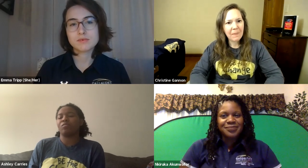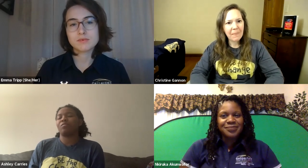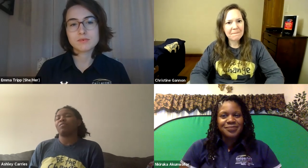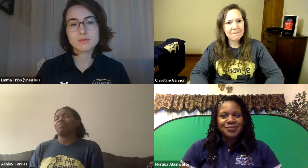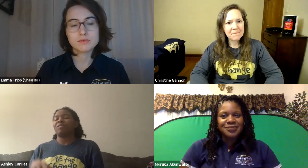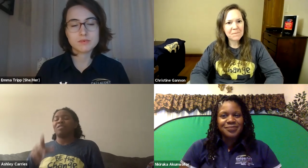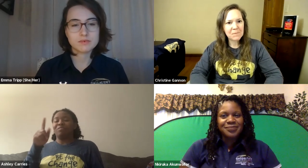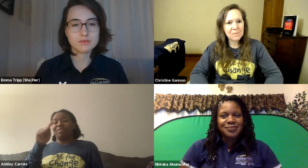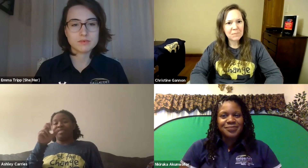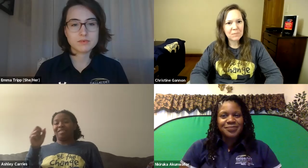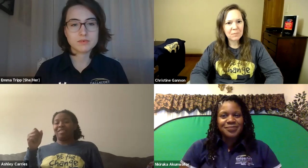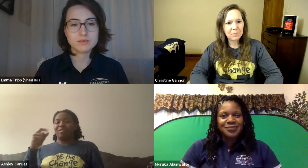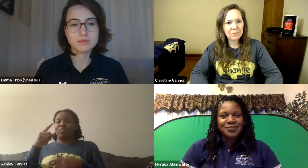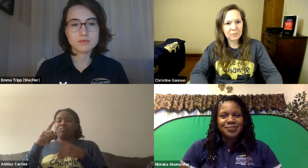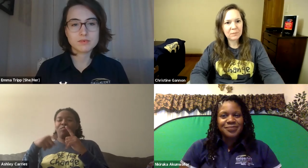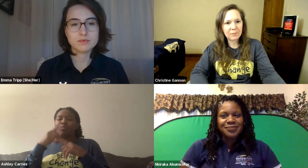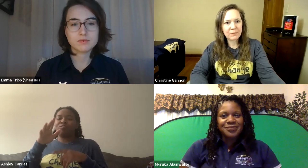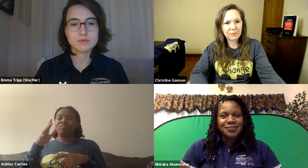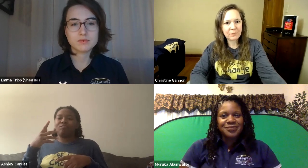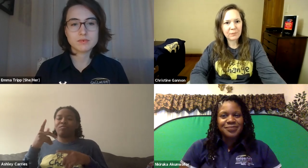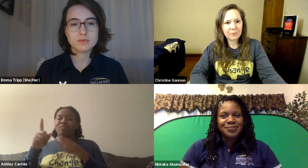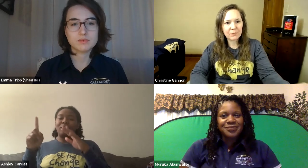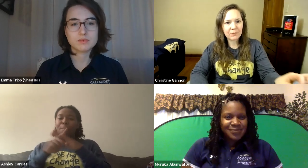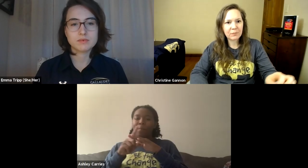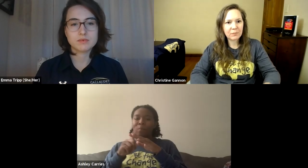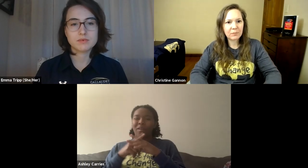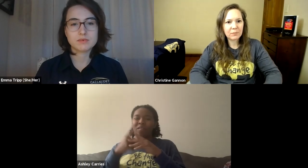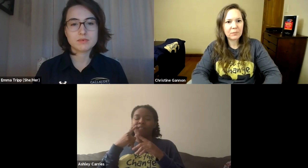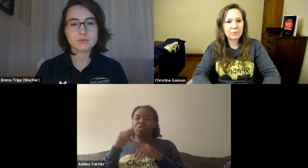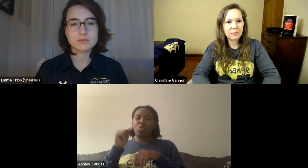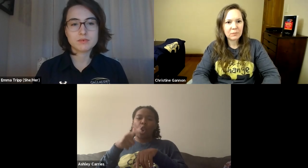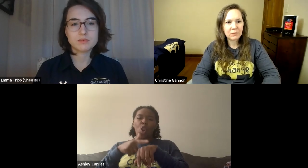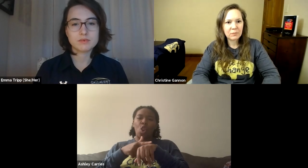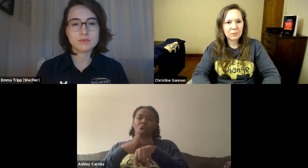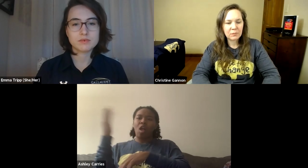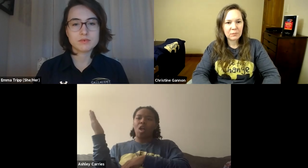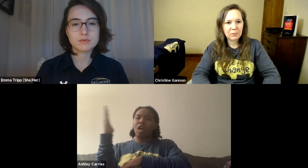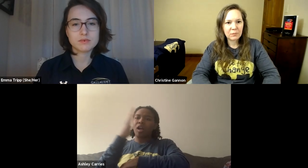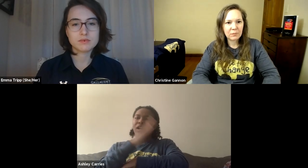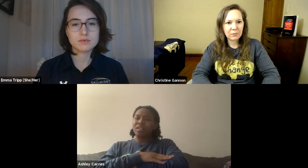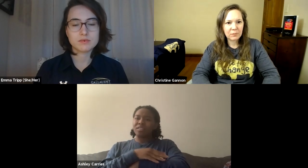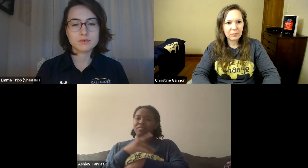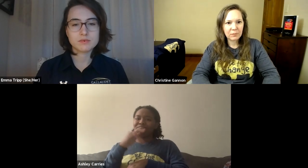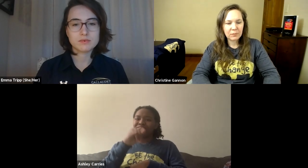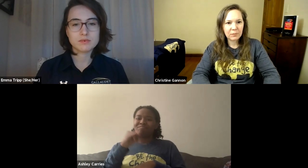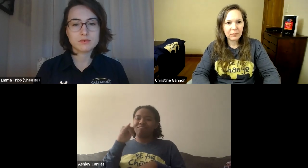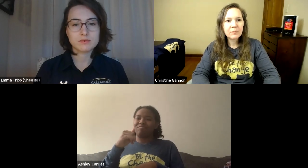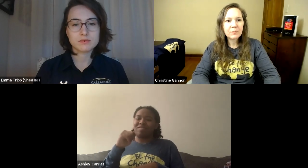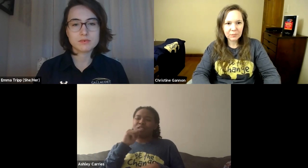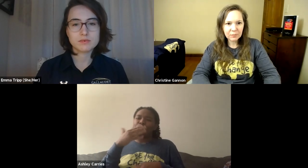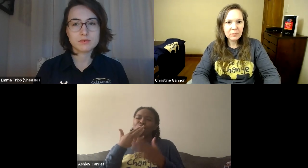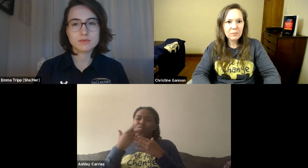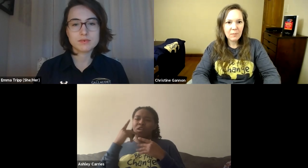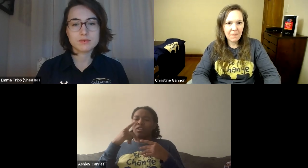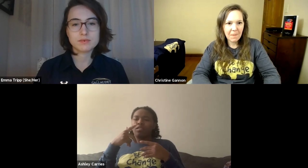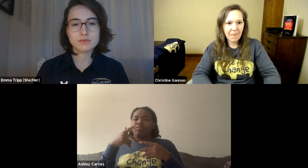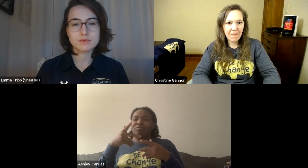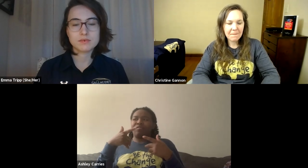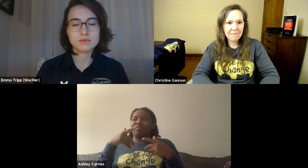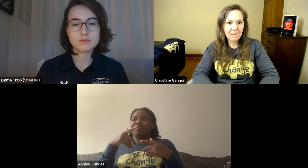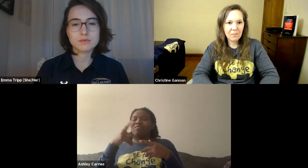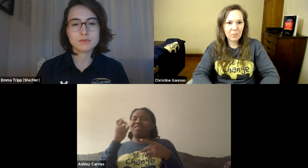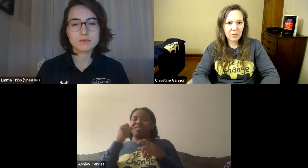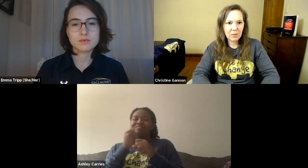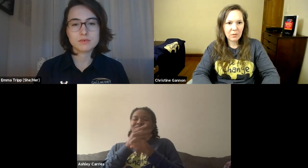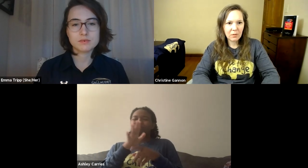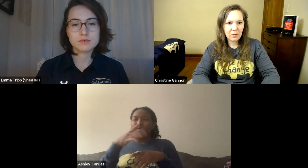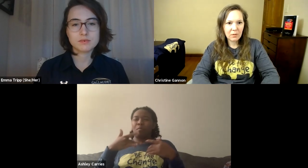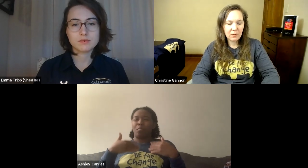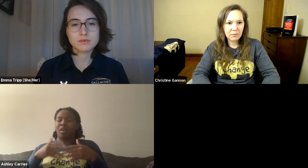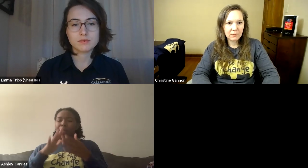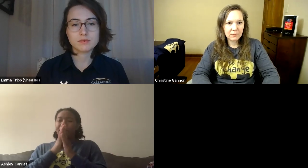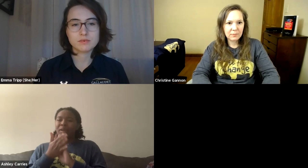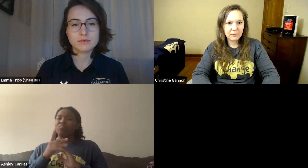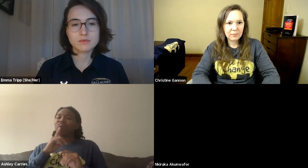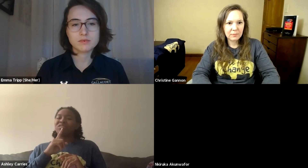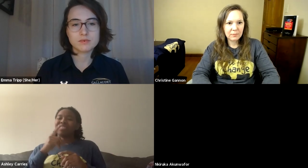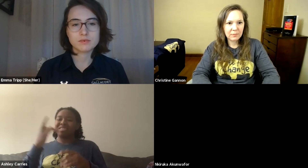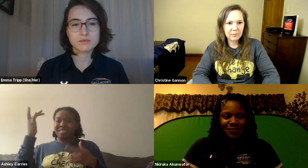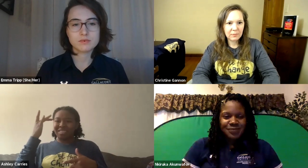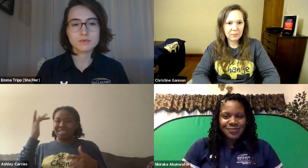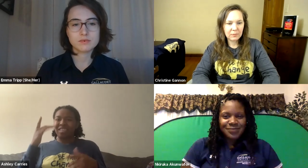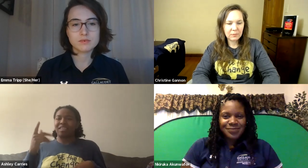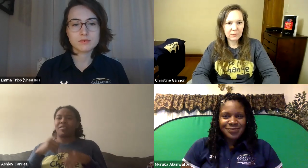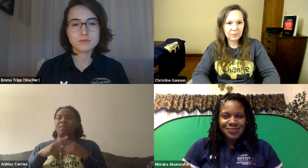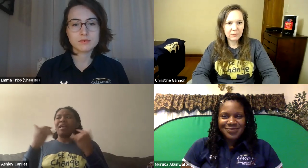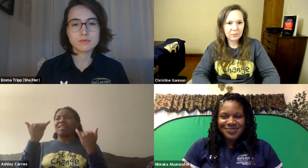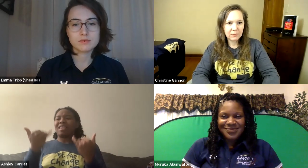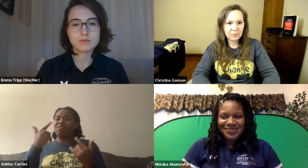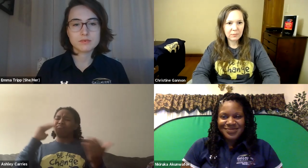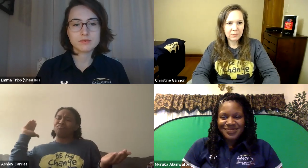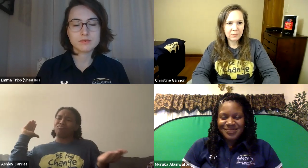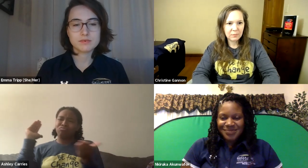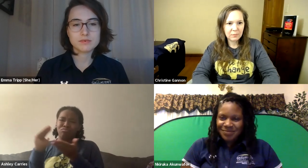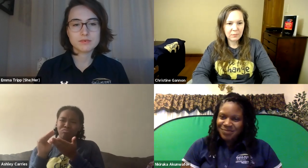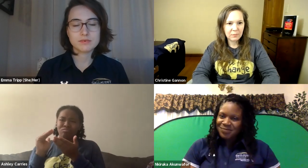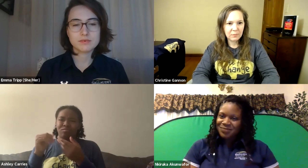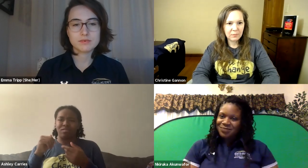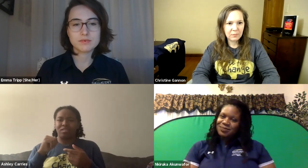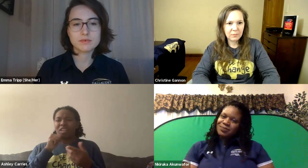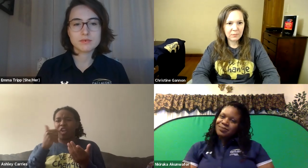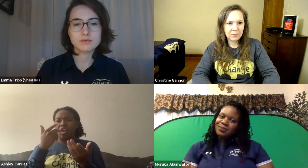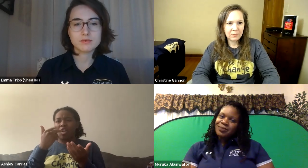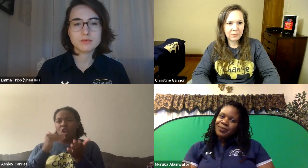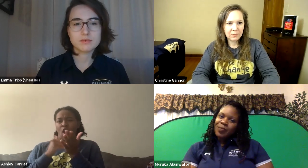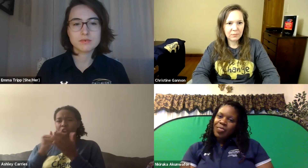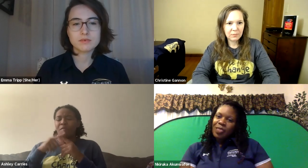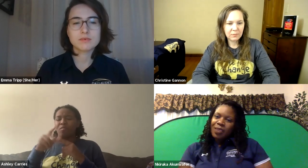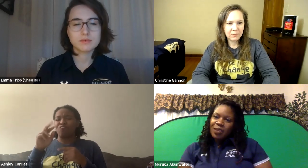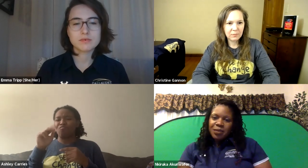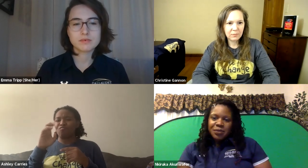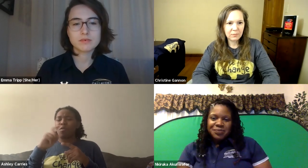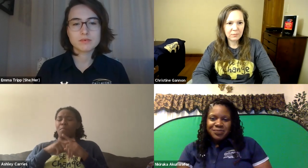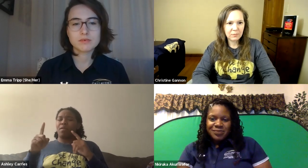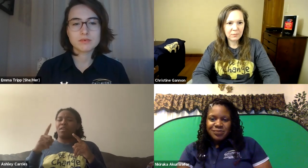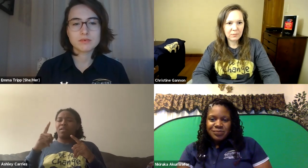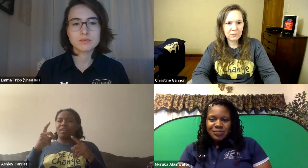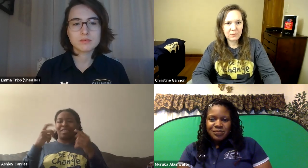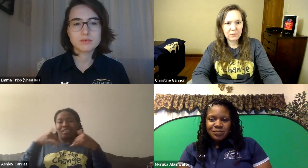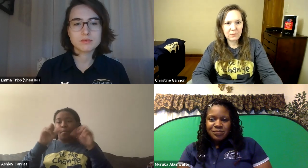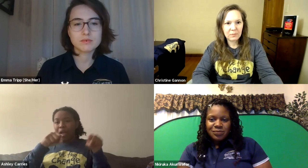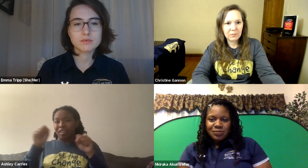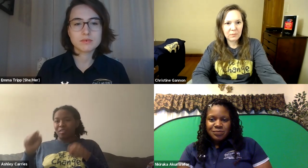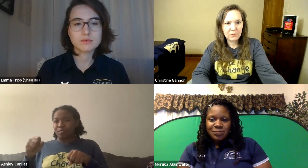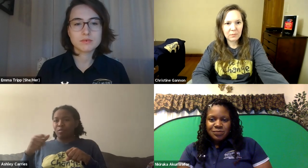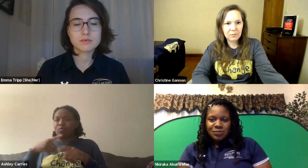> TSS can happen when a tampon is left in all day. You can become really sick. It doesn't happen very often today, but it's still possible.